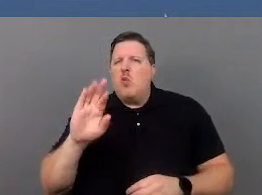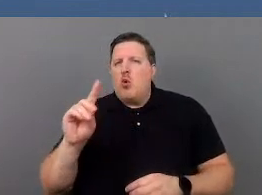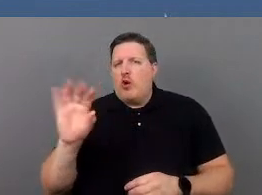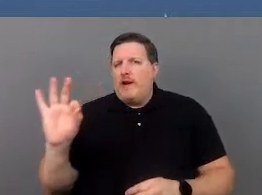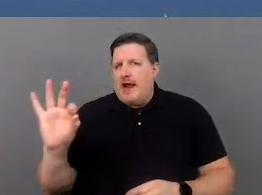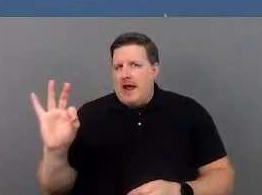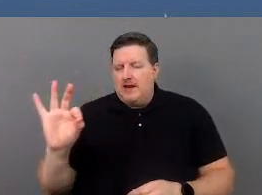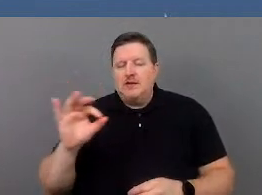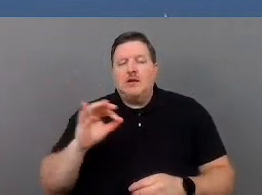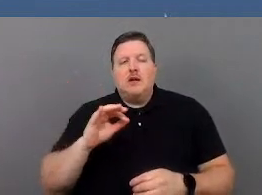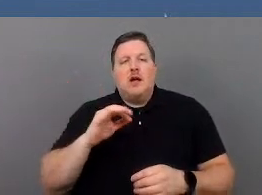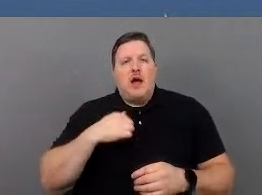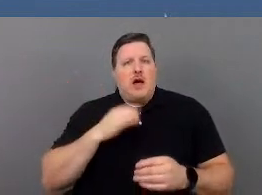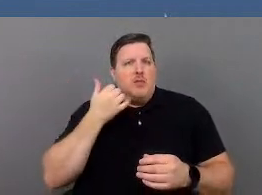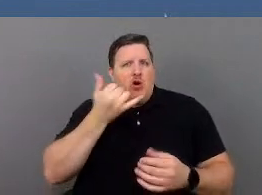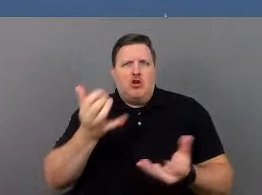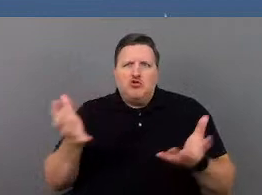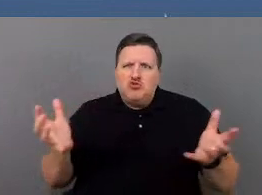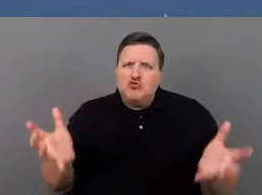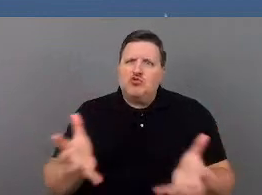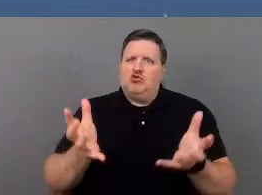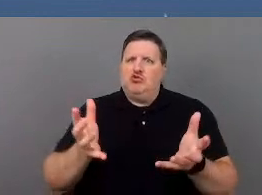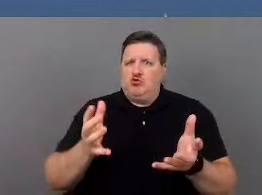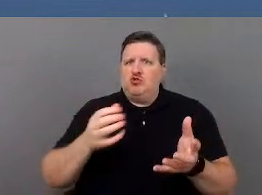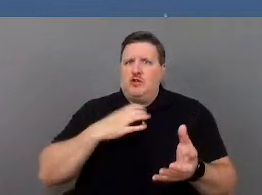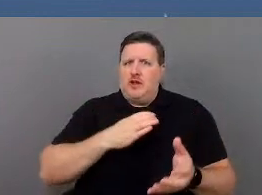I'M CALLING TO STRONGLY URGE THE CITY COUNCIL TO NOT INCREASE THE BUDGET OF THE MINNEAPOLIS POLICE DEPARTMENT.